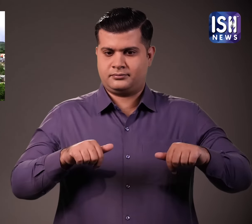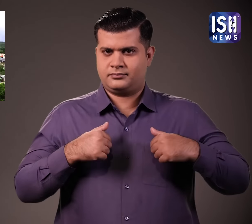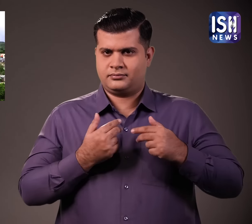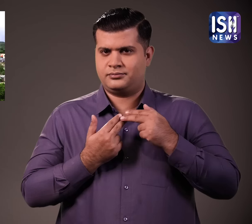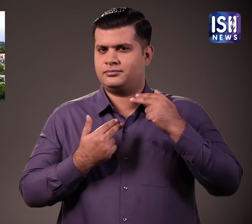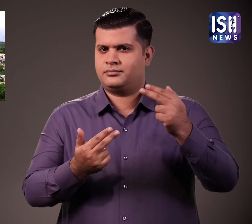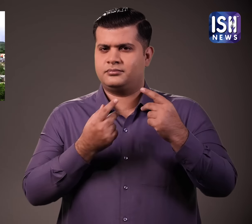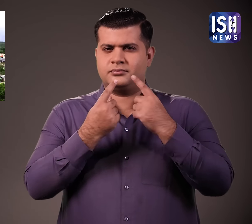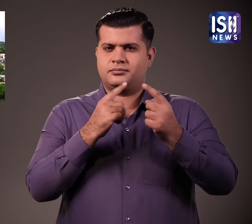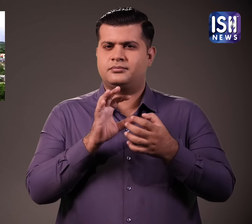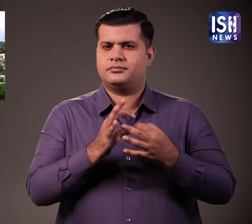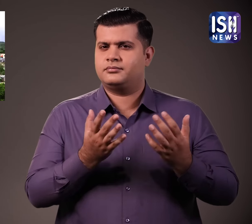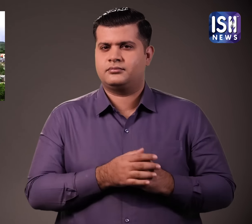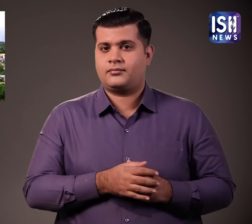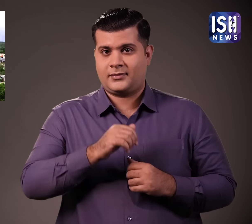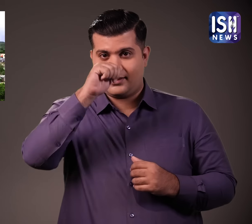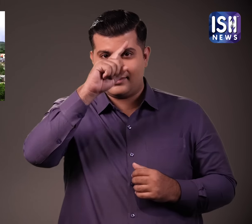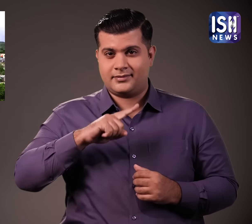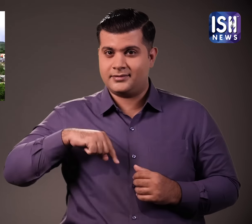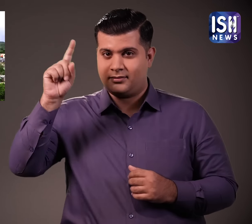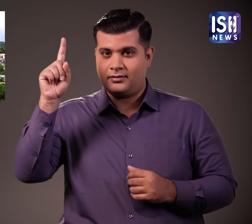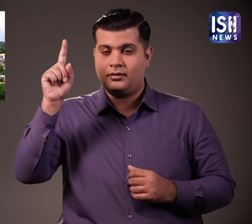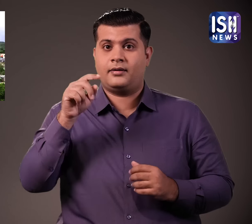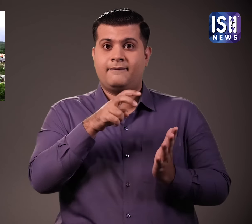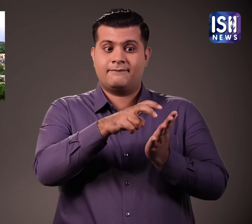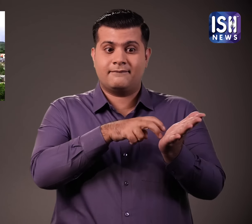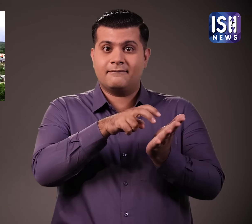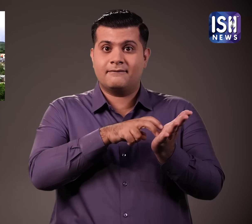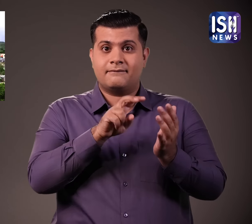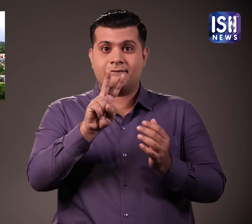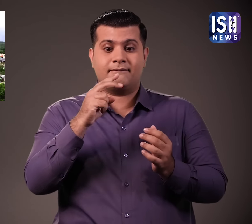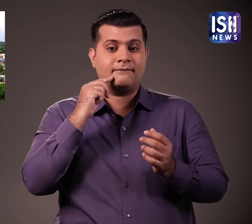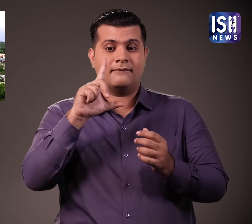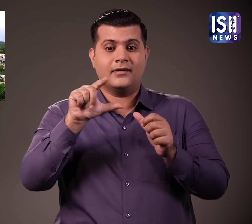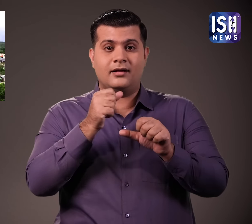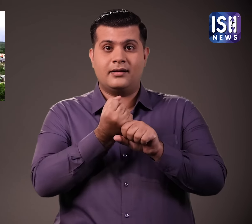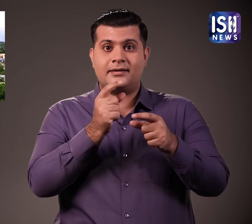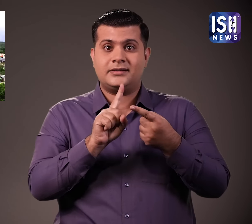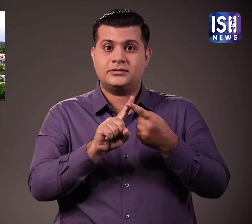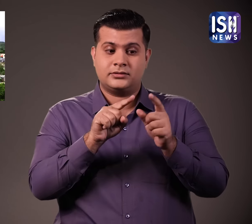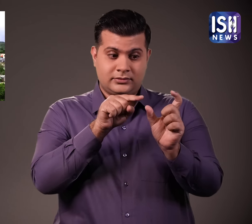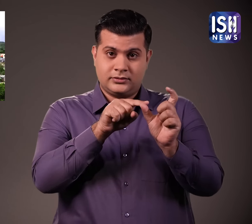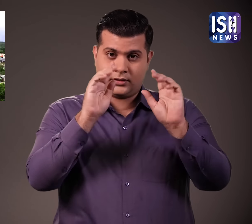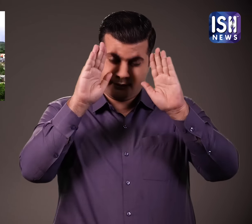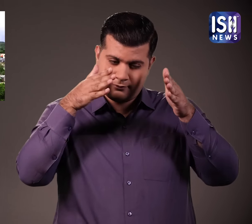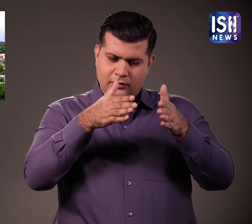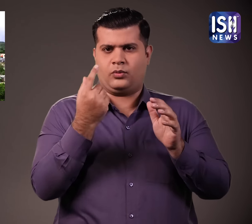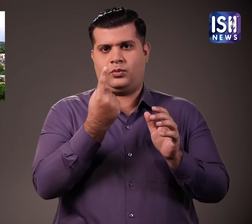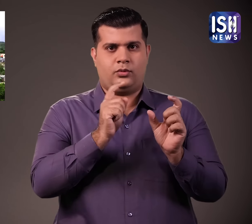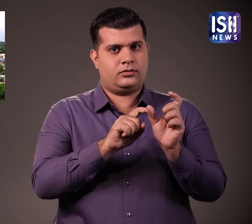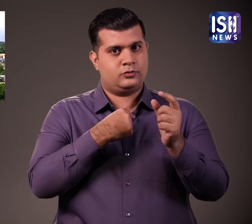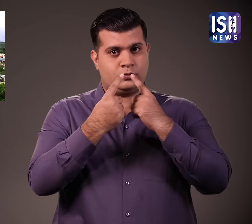This is the story of a village in India and I will tell you all about it.